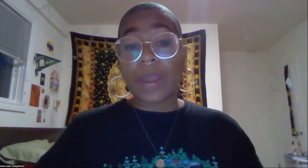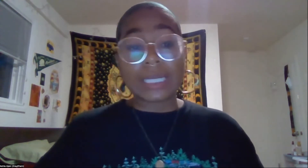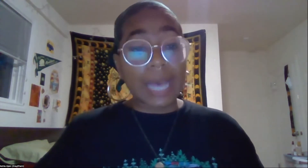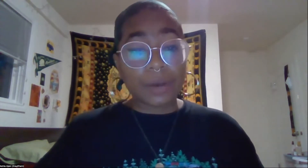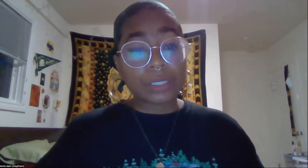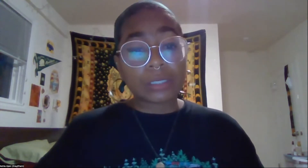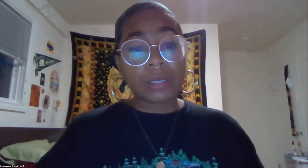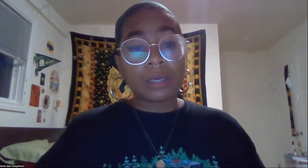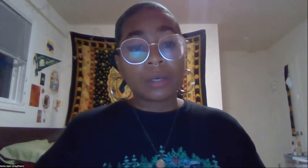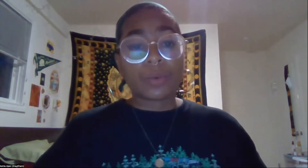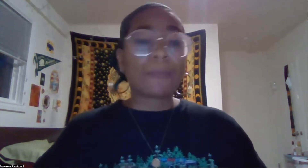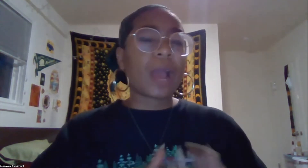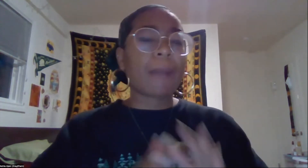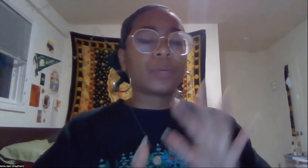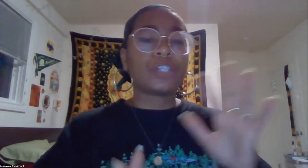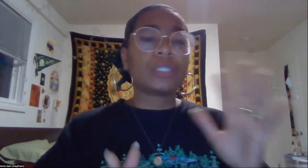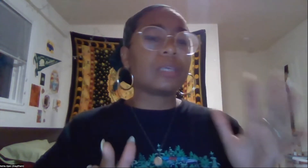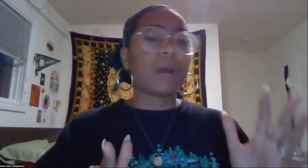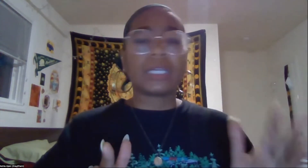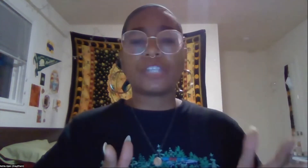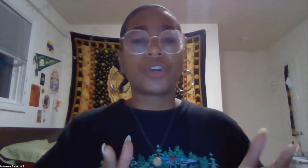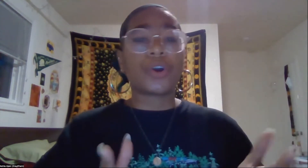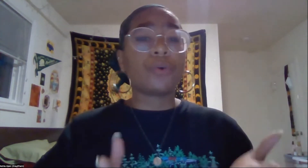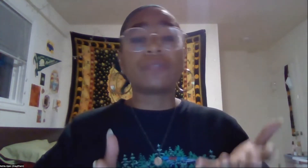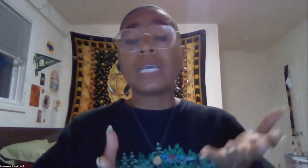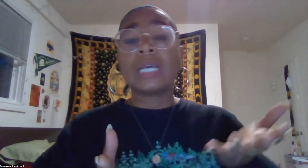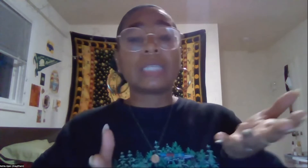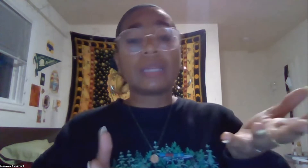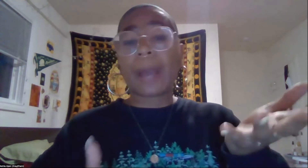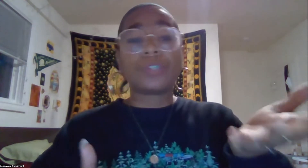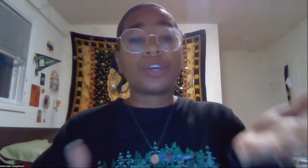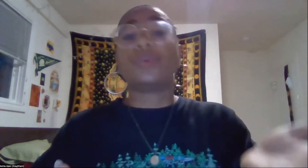granny’s house. wrap your apparitions in polyester coves, send them out to ocean